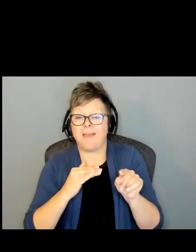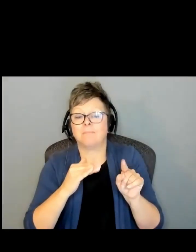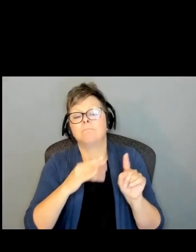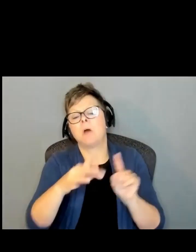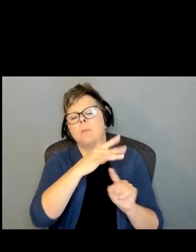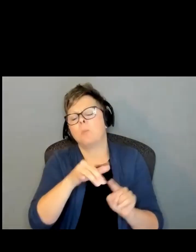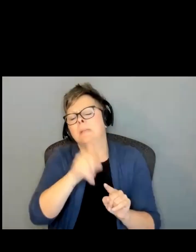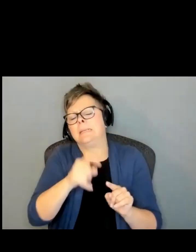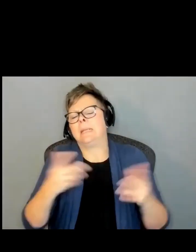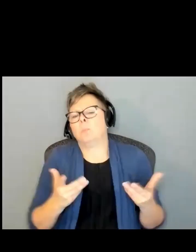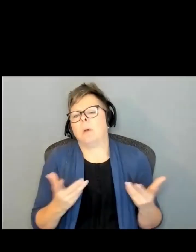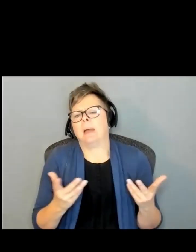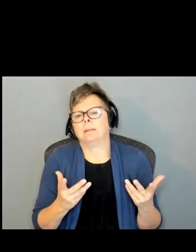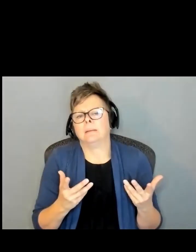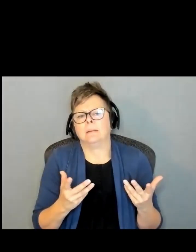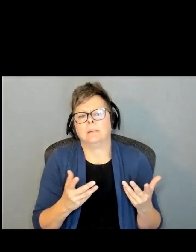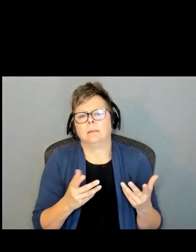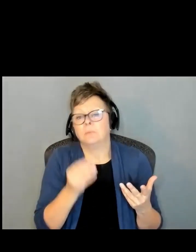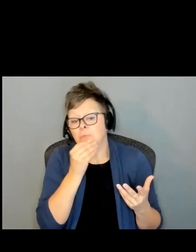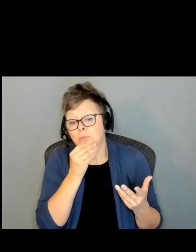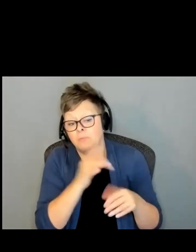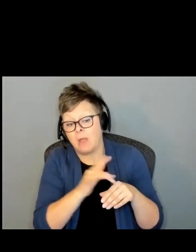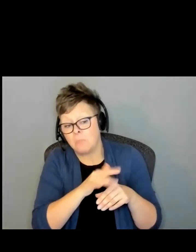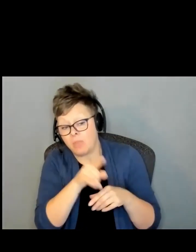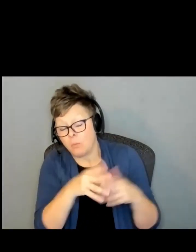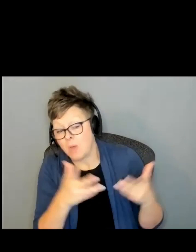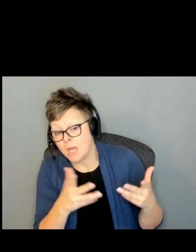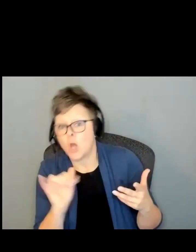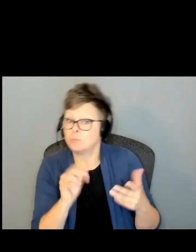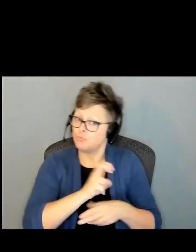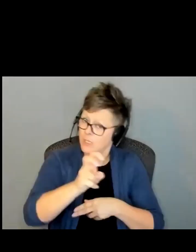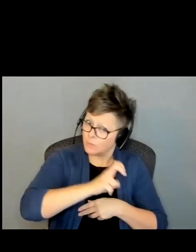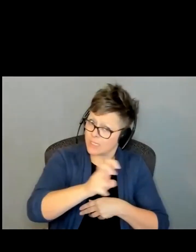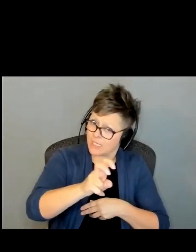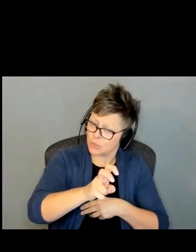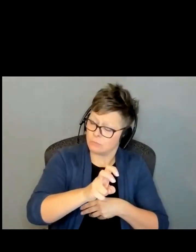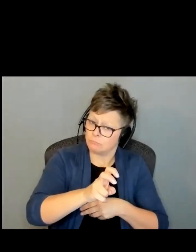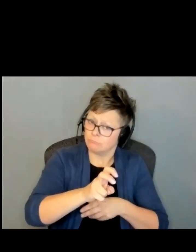From the foods that are there, but also transportation that is being accessed.